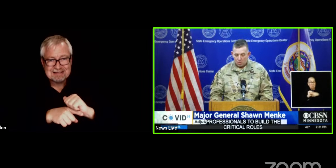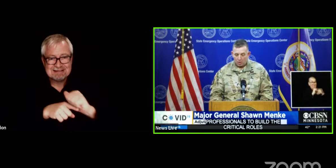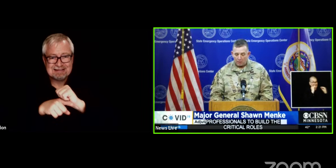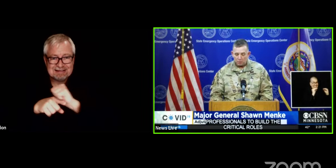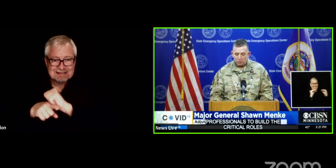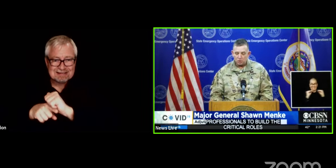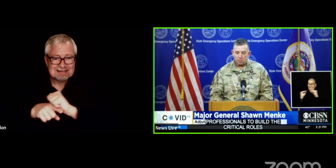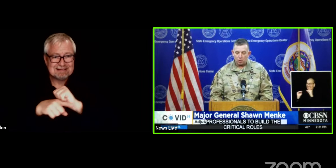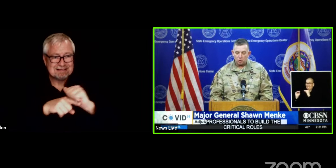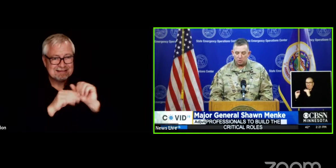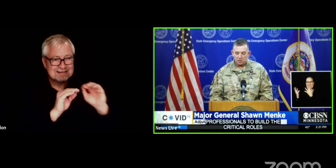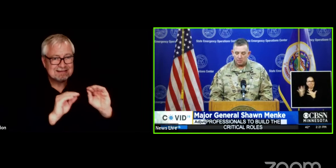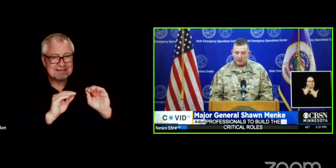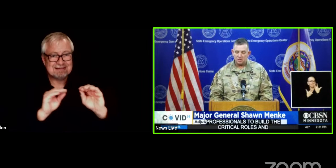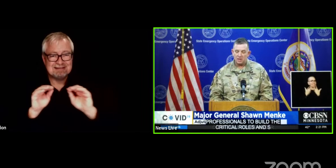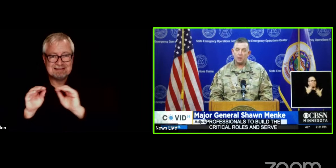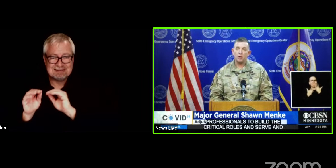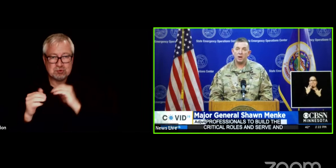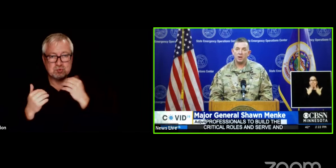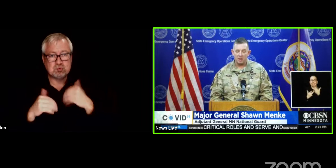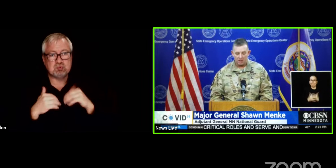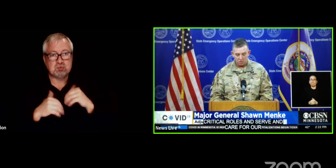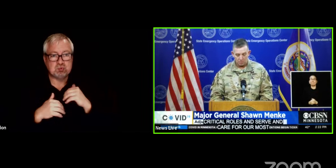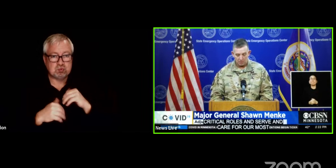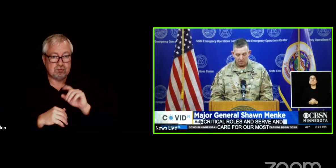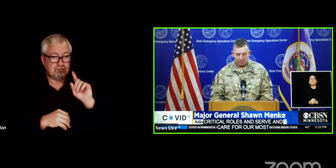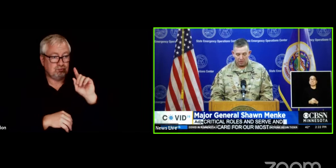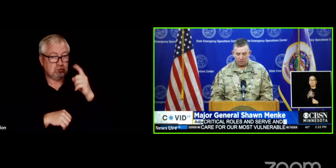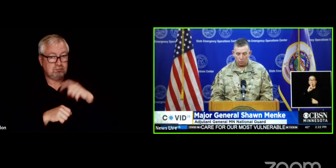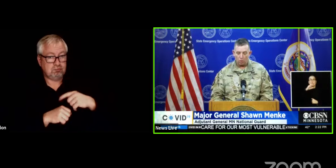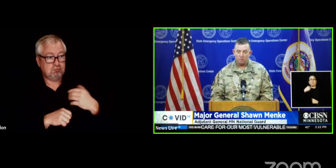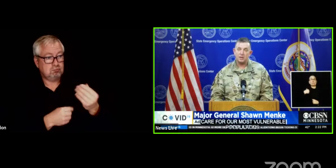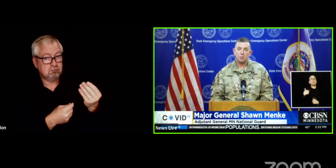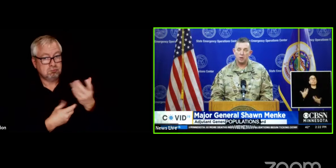WHEN I WAS FIRST APPROACHED BY THE STATE REGARDING GUARDSMEN FILLING THE ROLE OF TEMPORARY